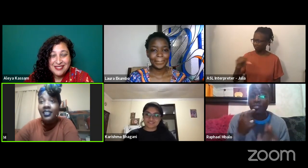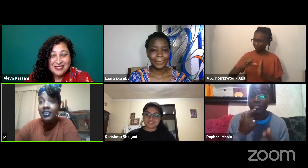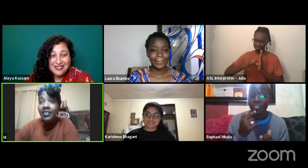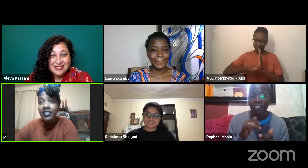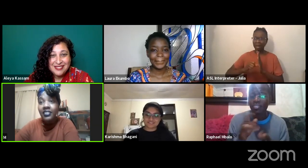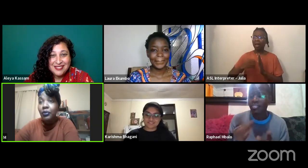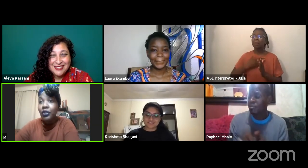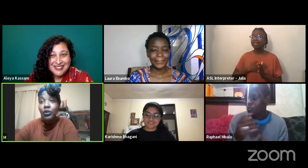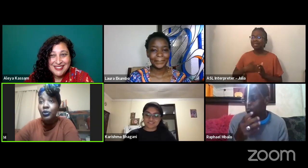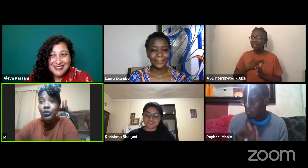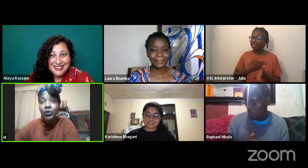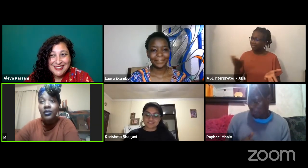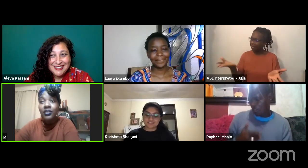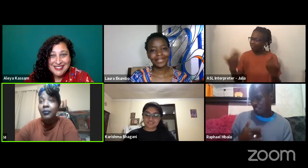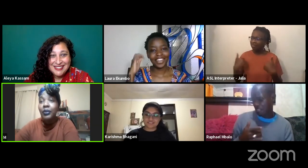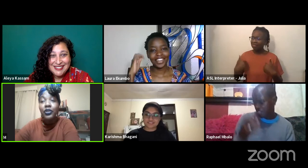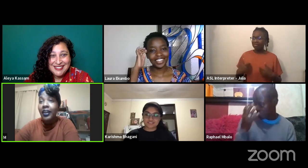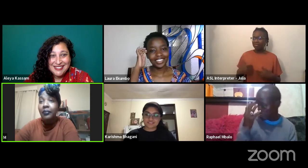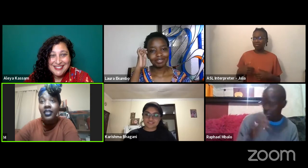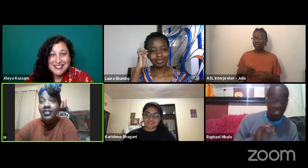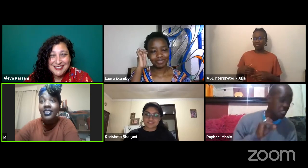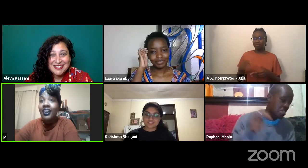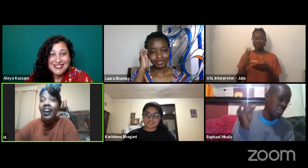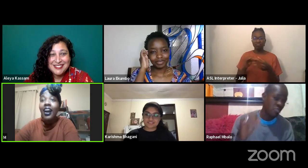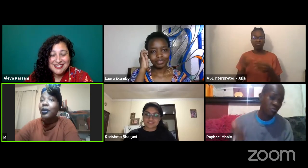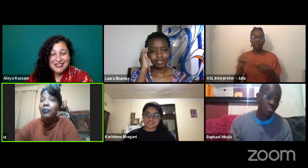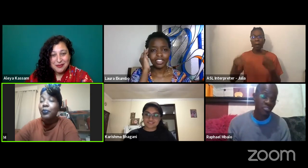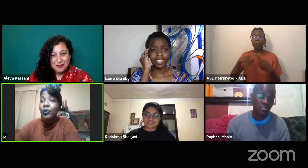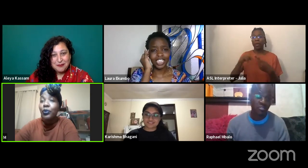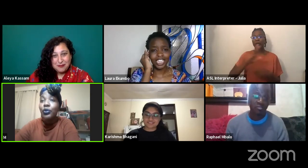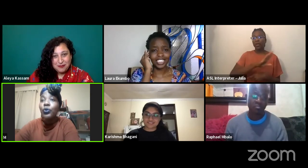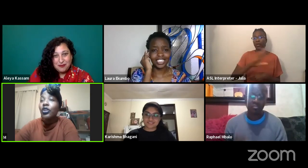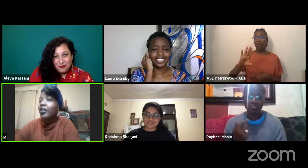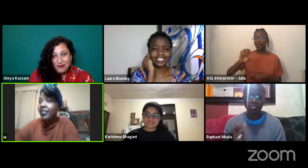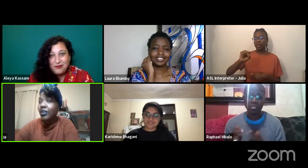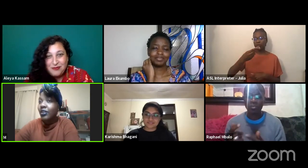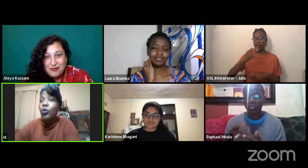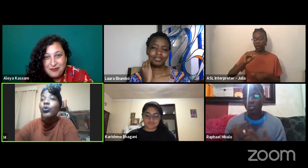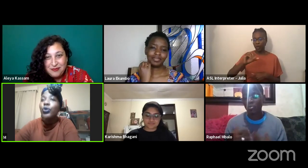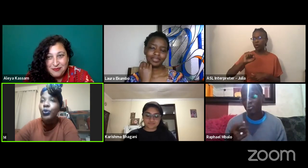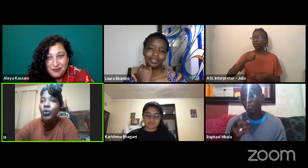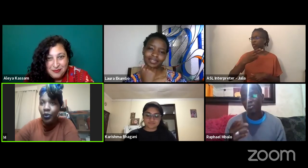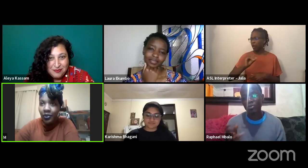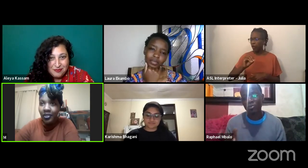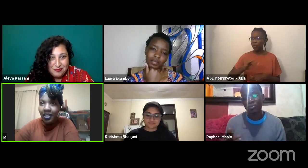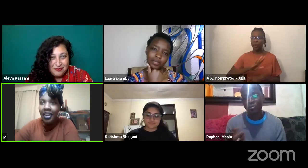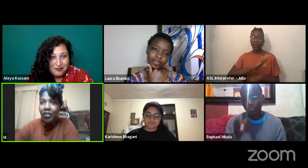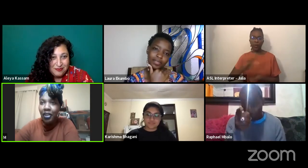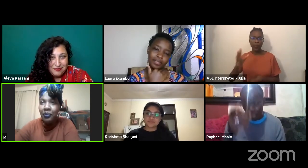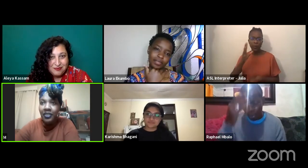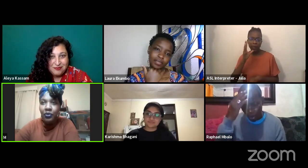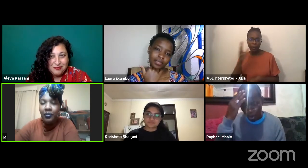Please send us messages about your (speaks in foreign language) about your grandmothers, about people who you would not, who you know are incredible Brazen women,